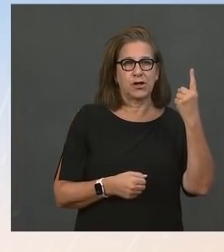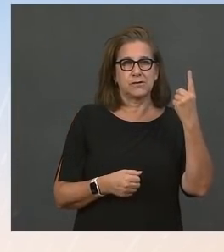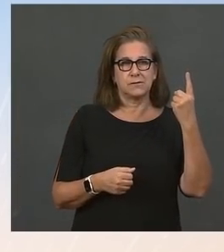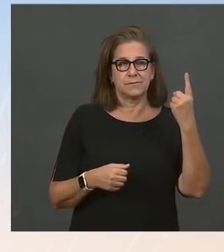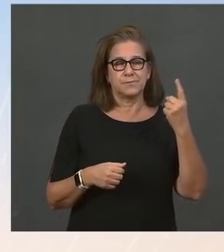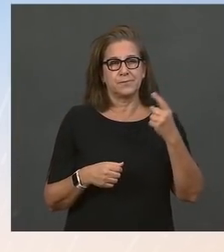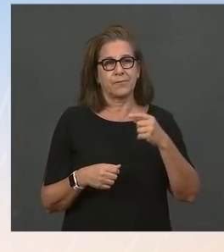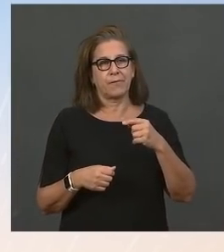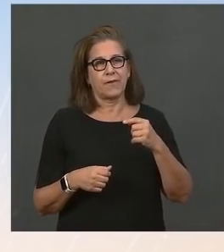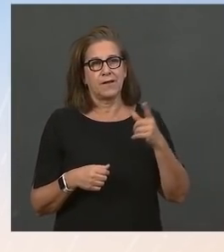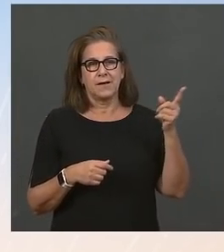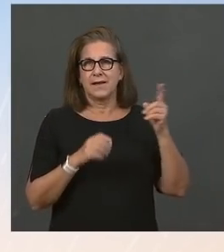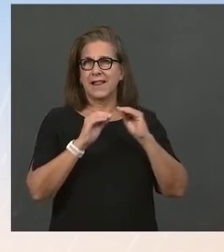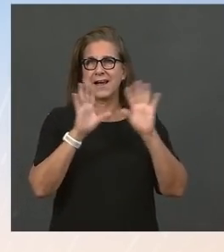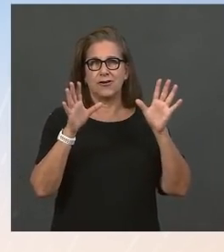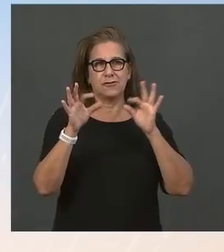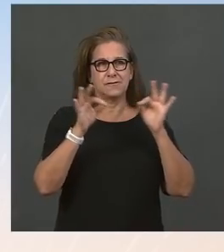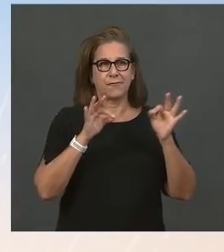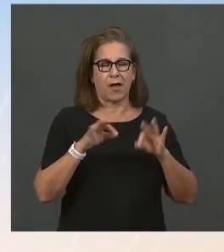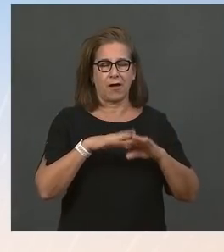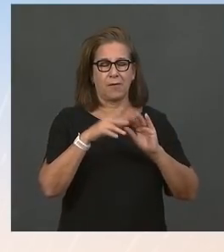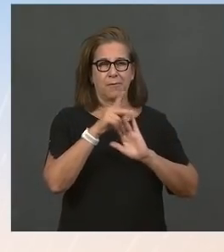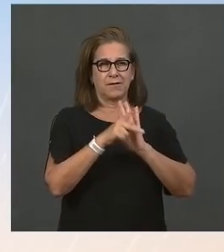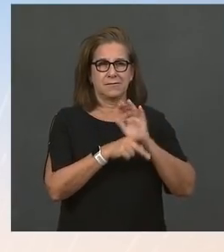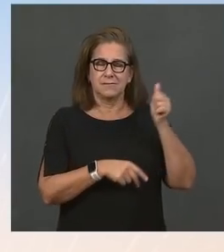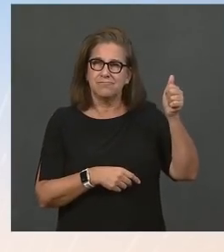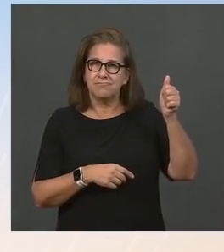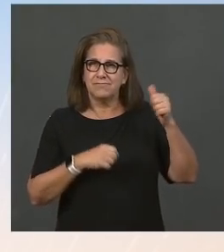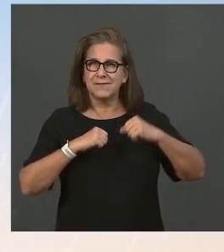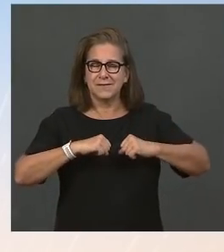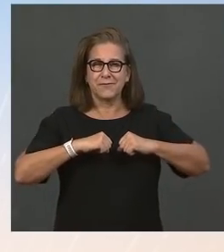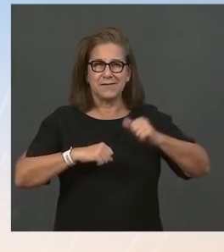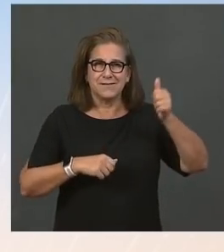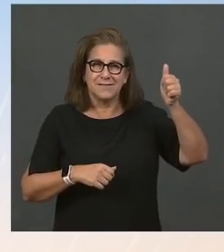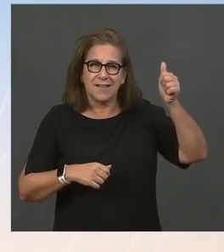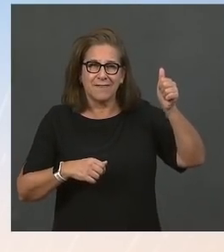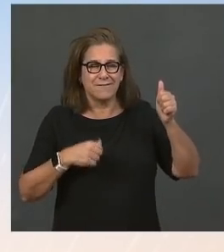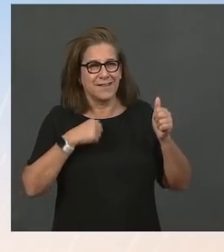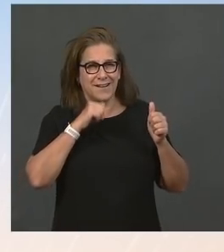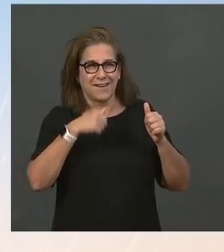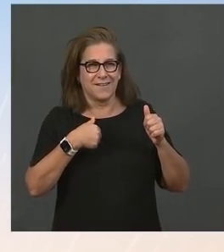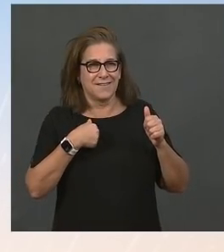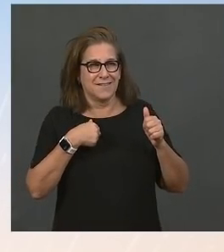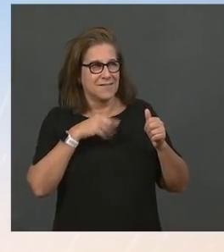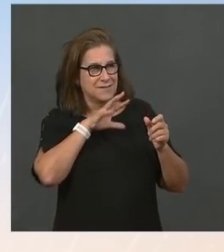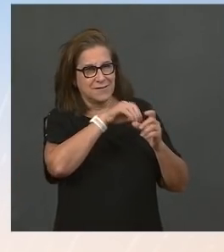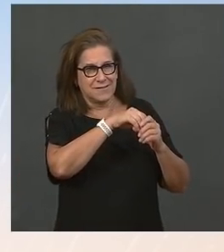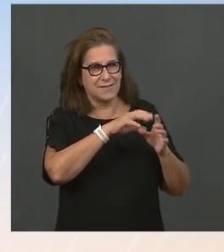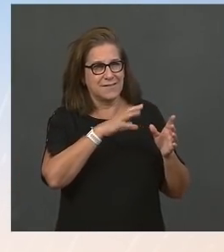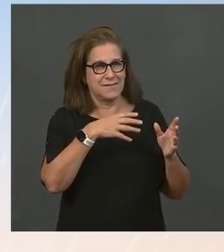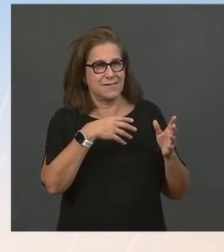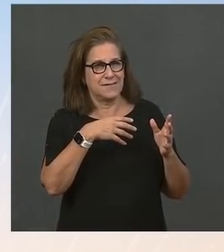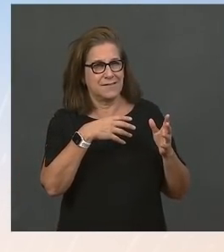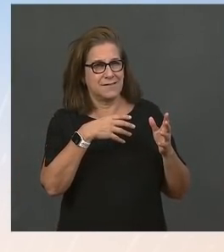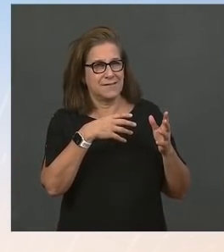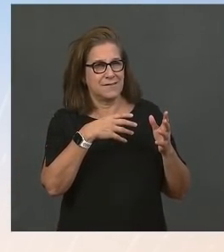which is that no one wants to see cross-Strait issues come to blows; that is what we want to avoid. And that's what the American people should understand